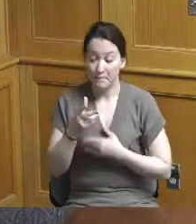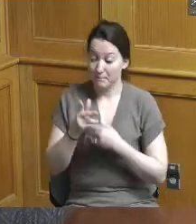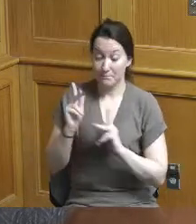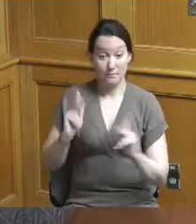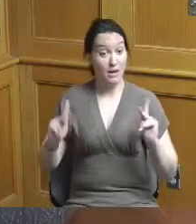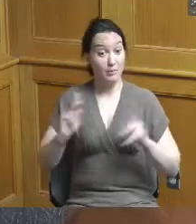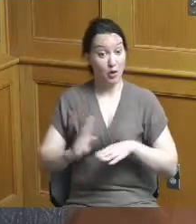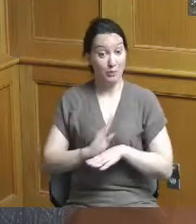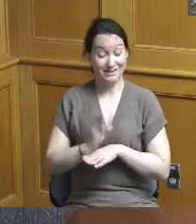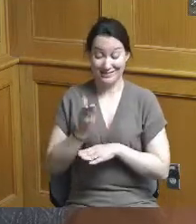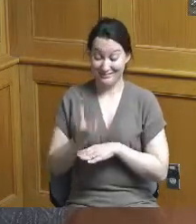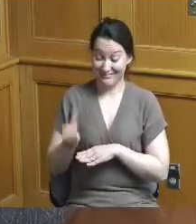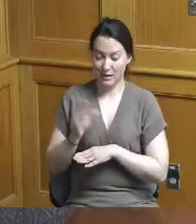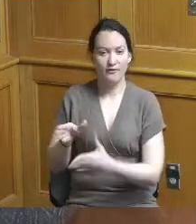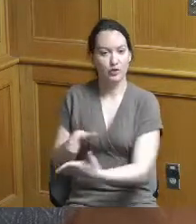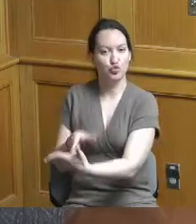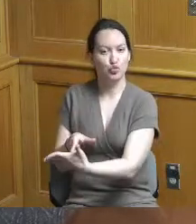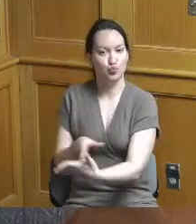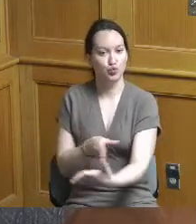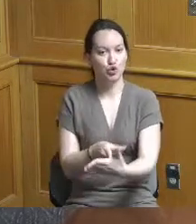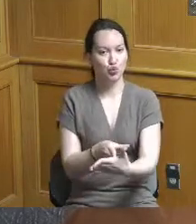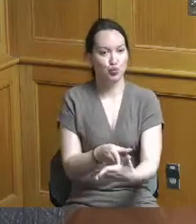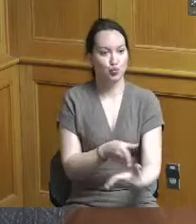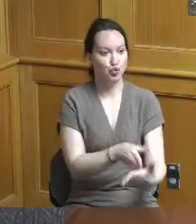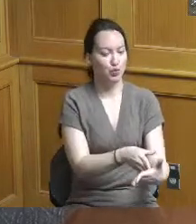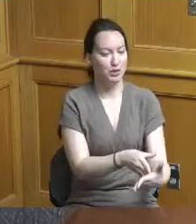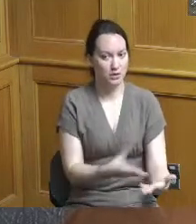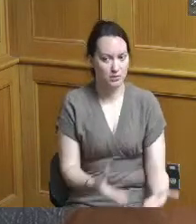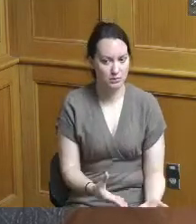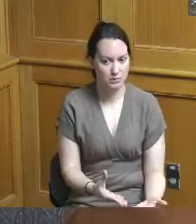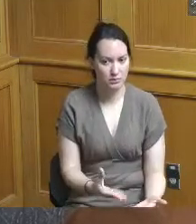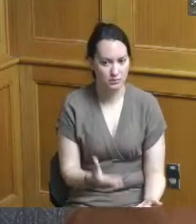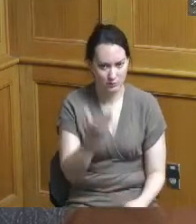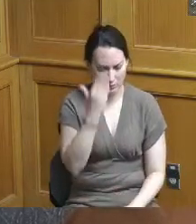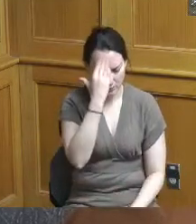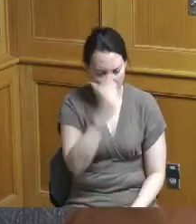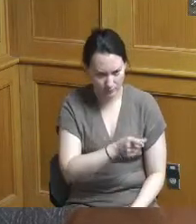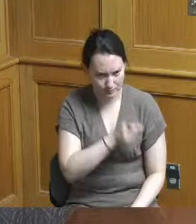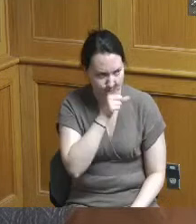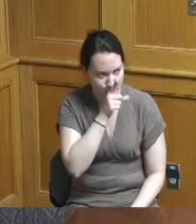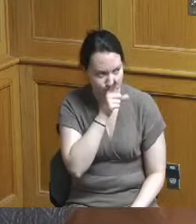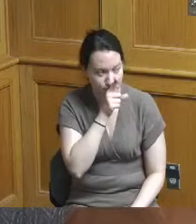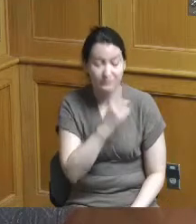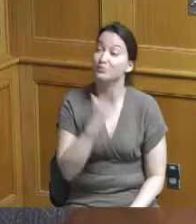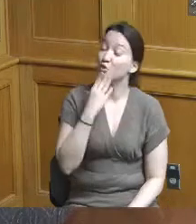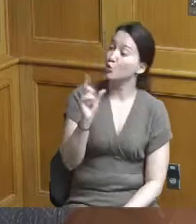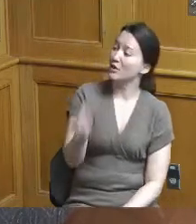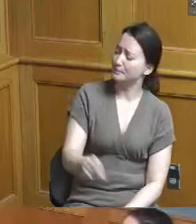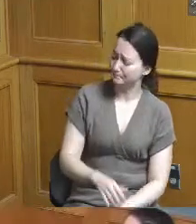with all the time they get sued so why does that not apply here that's a great question Madam Vice